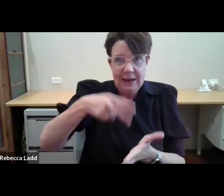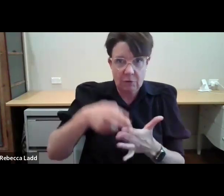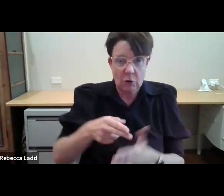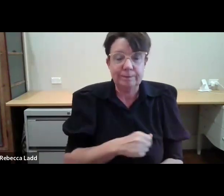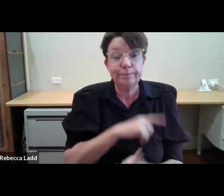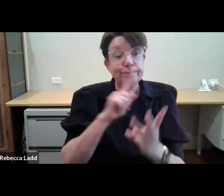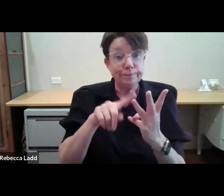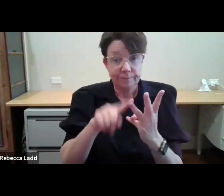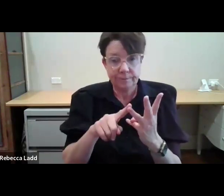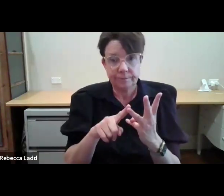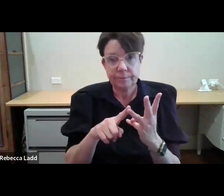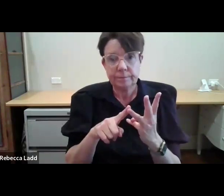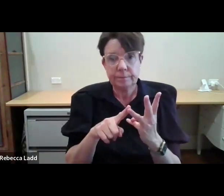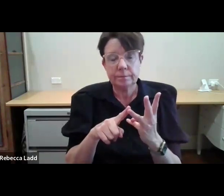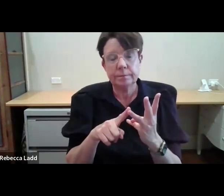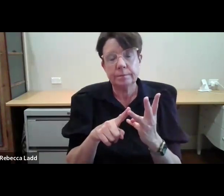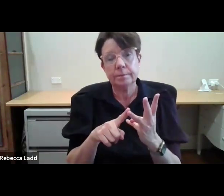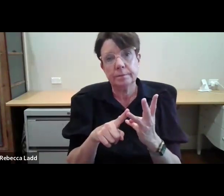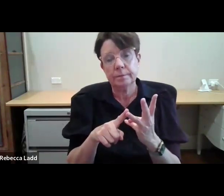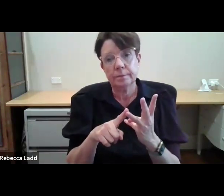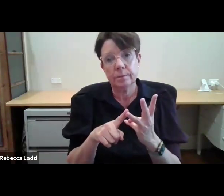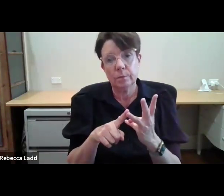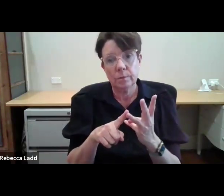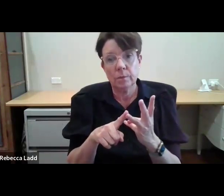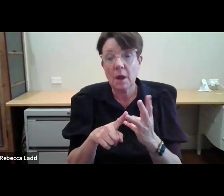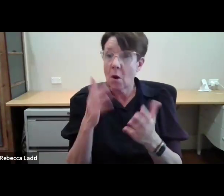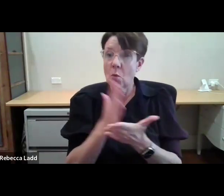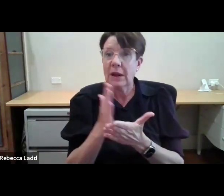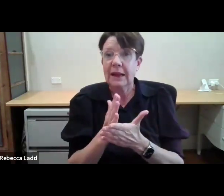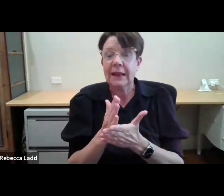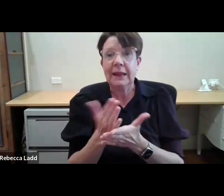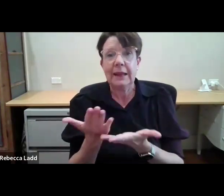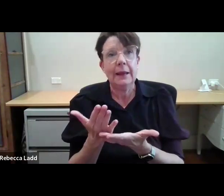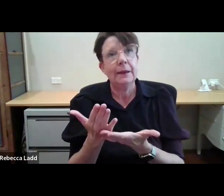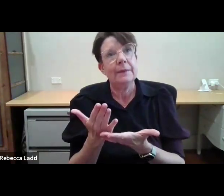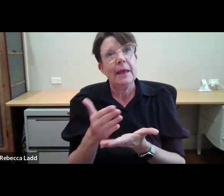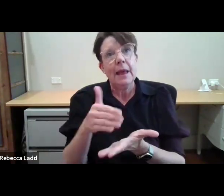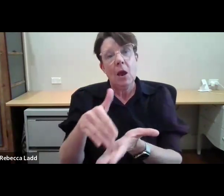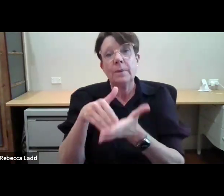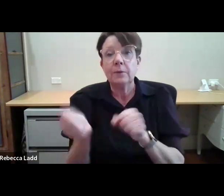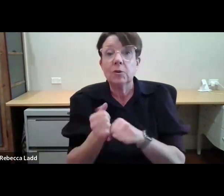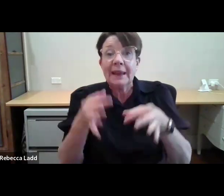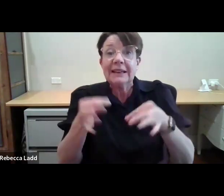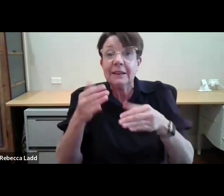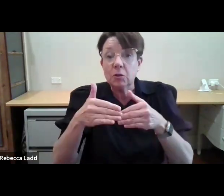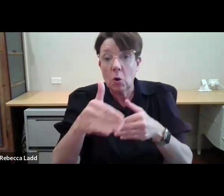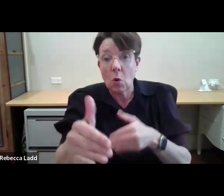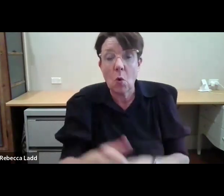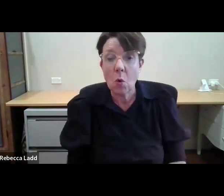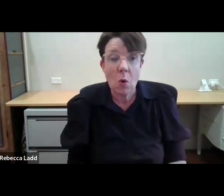leave organisations we currently working, no matter how much we love and care for them, we need to let go at some point,